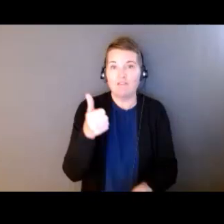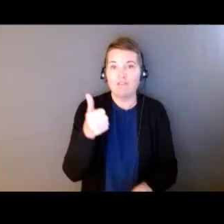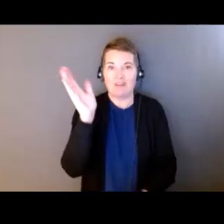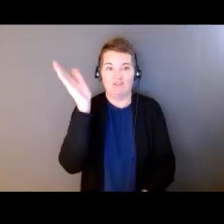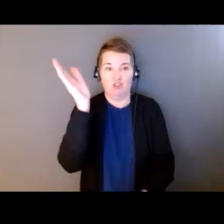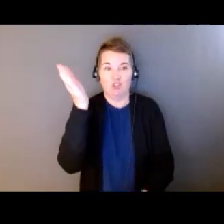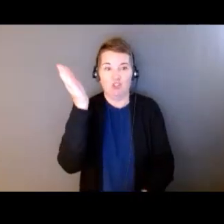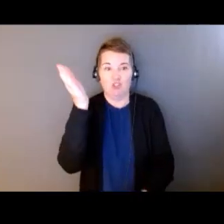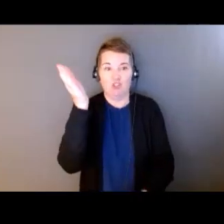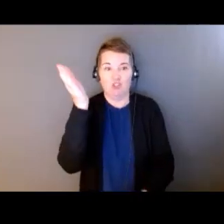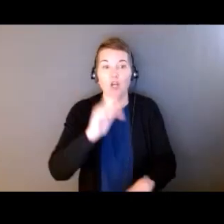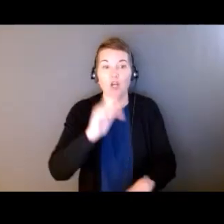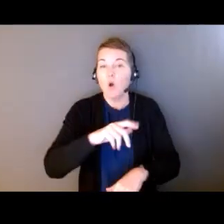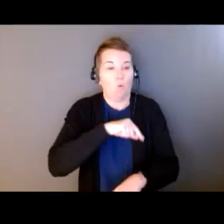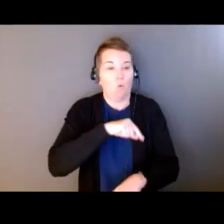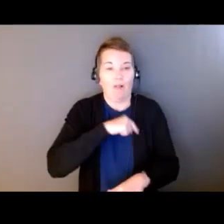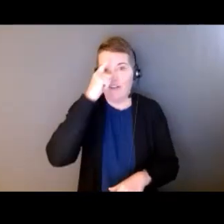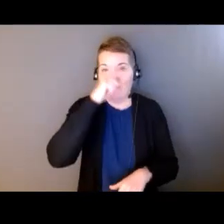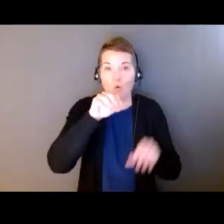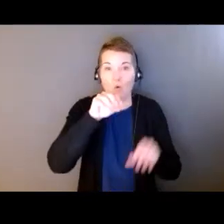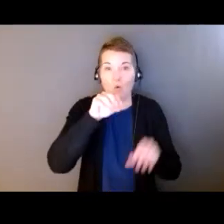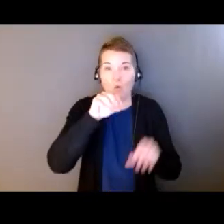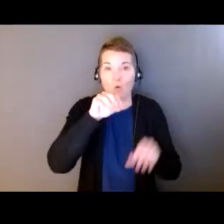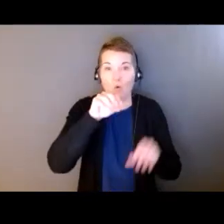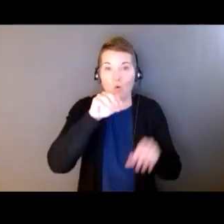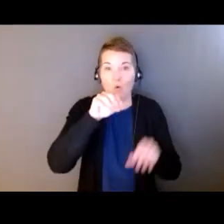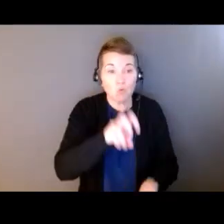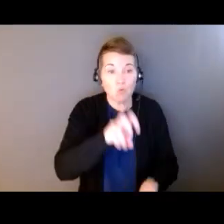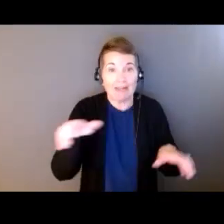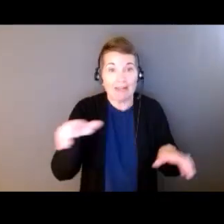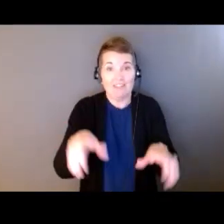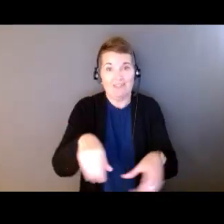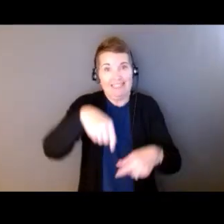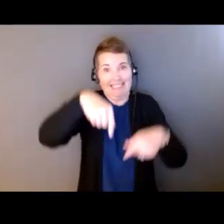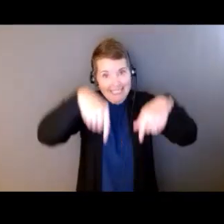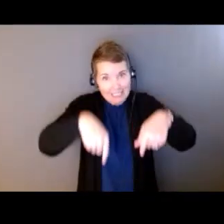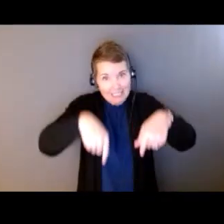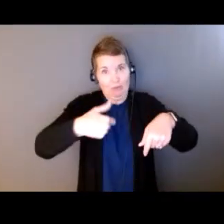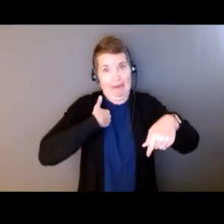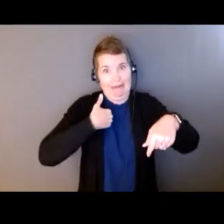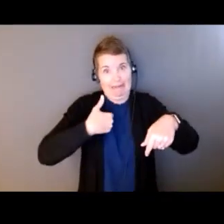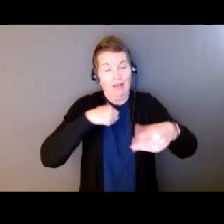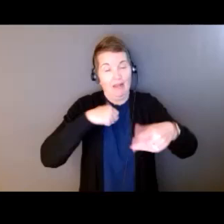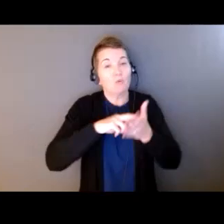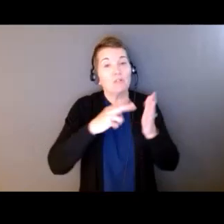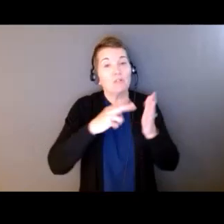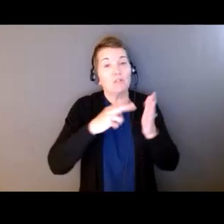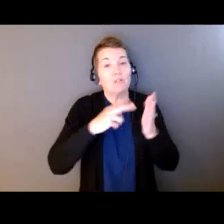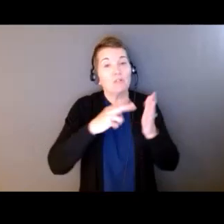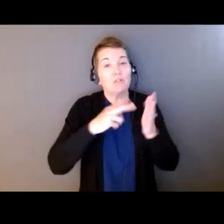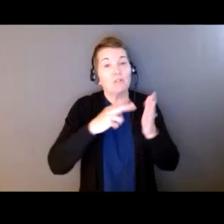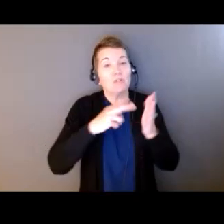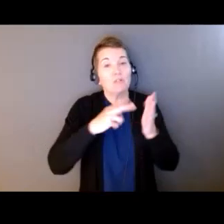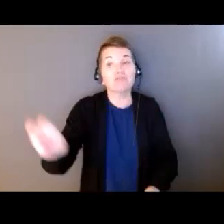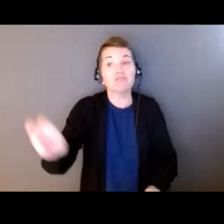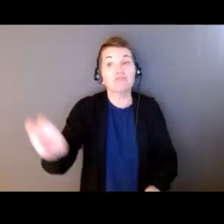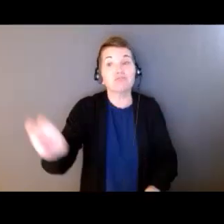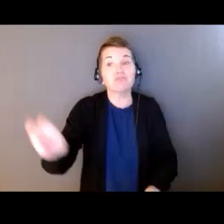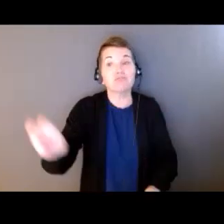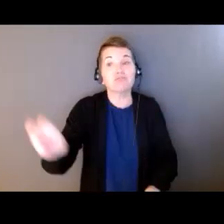Circulation and Touring activities within Canada. So, this still is not eligible for tours that are only international.